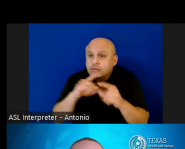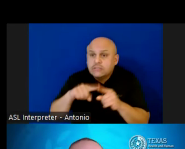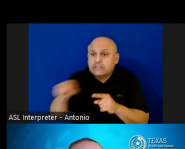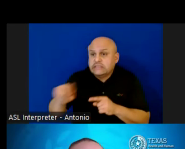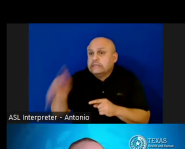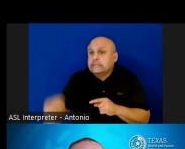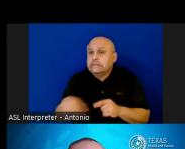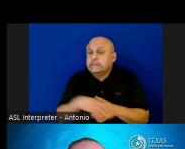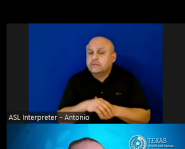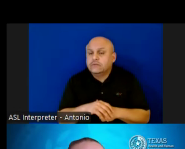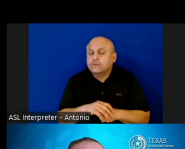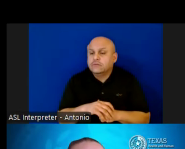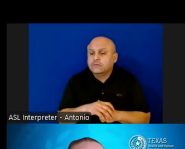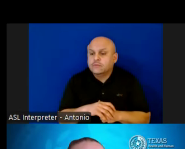the professional collaboration in Texas.